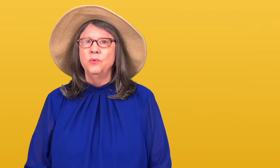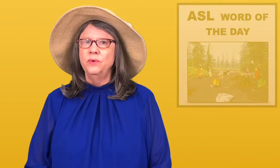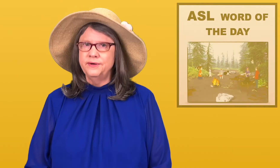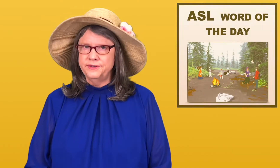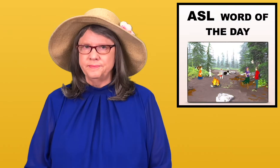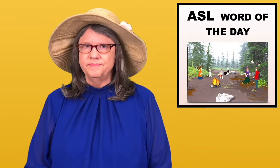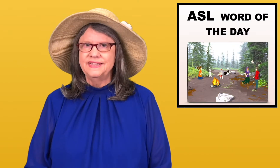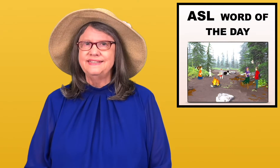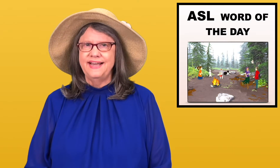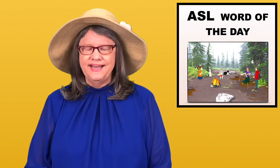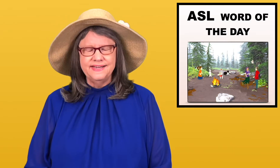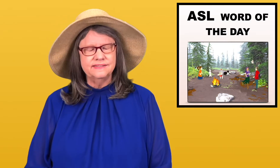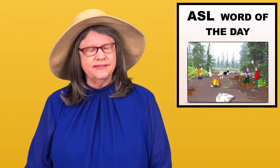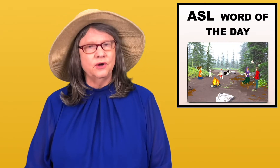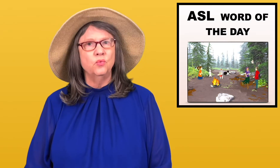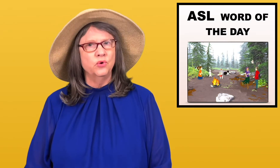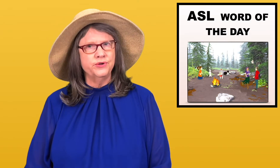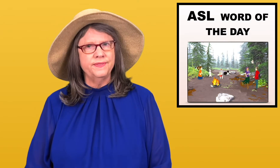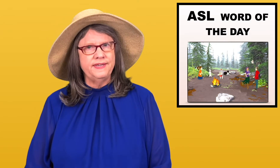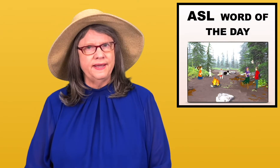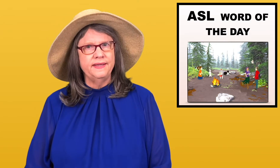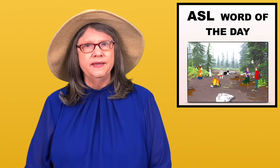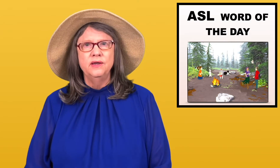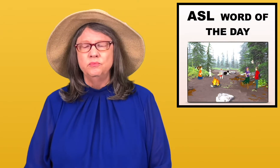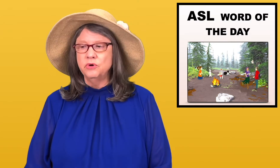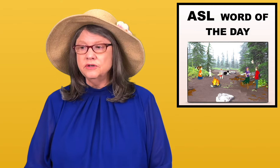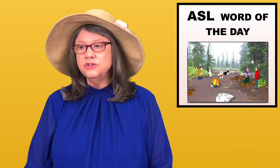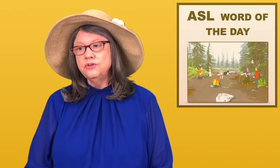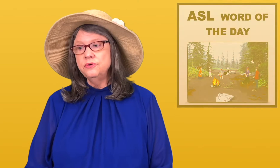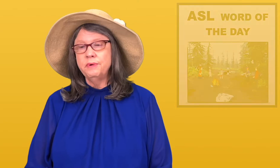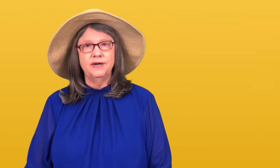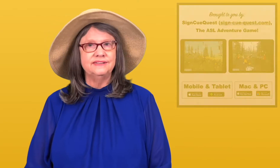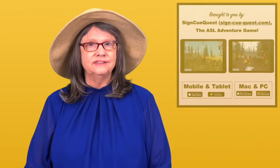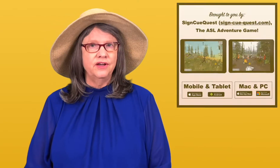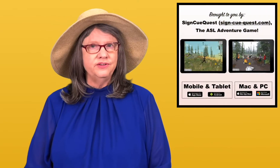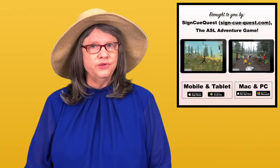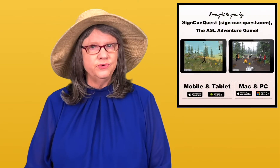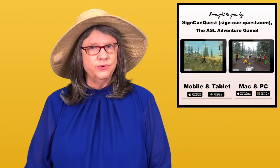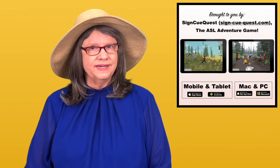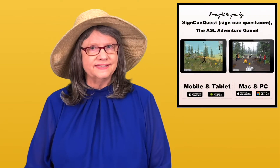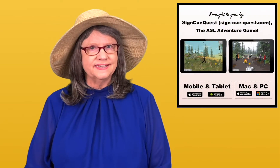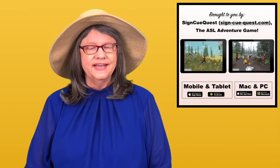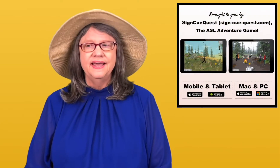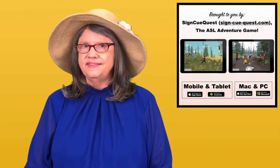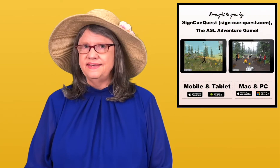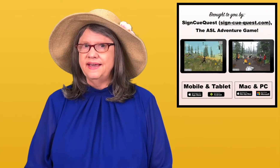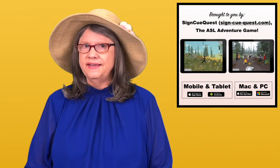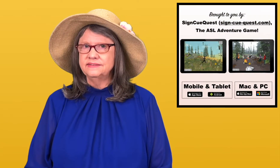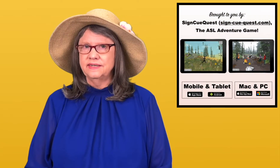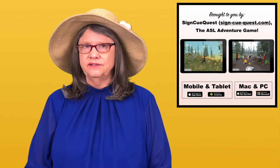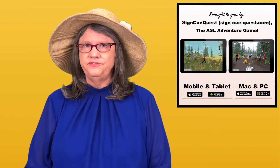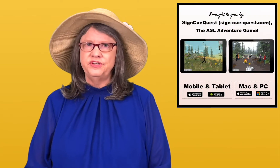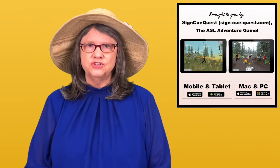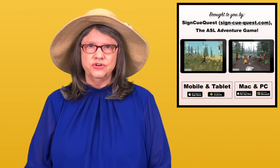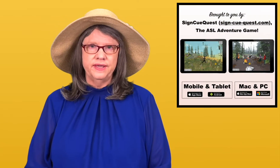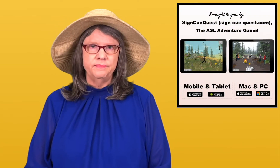Welcome to ASL Word Of The Day brought to you by SignCueQuest, The ASL Adventure Game.